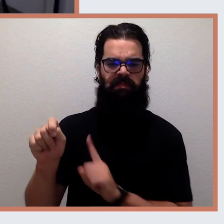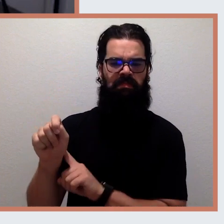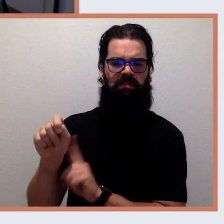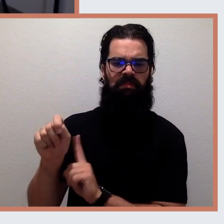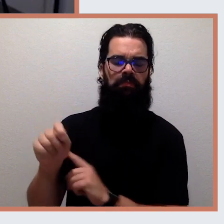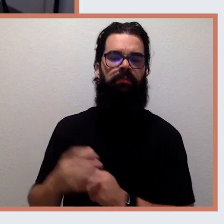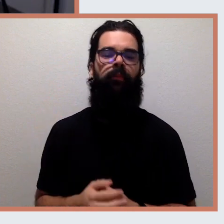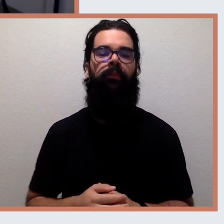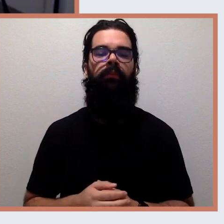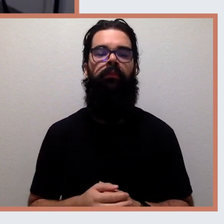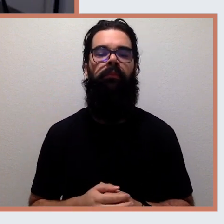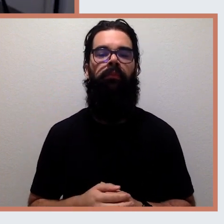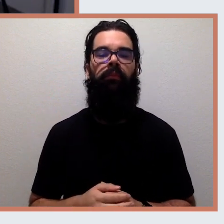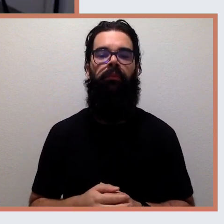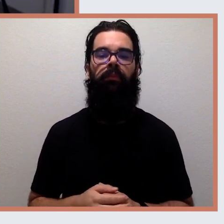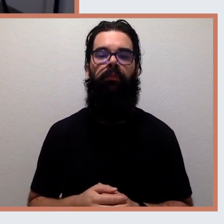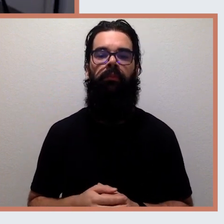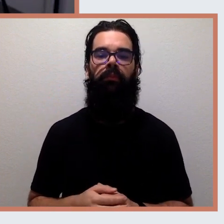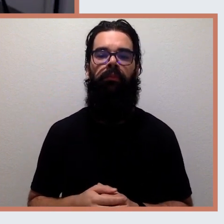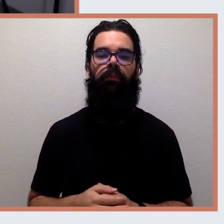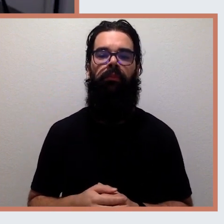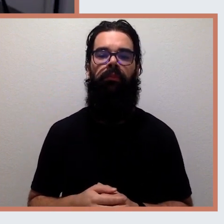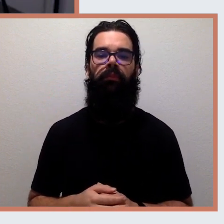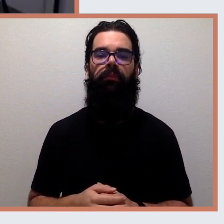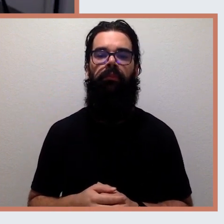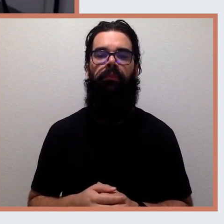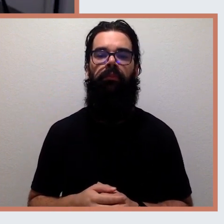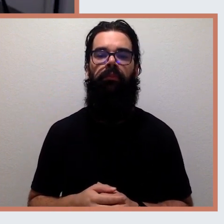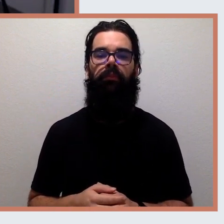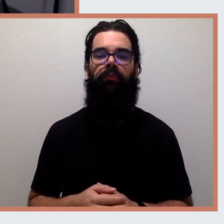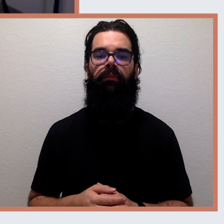about the first Afghani Muslim Green Beret.